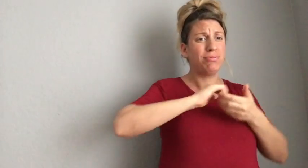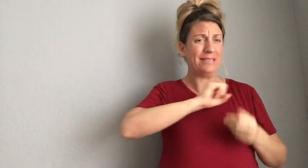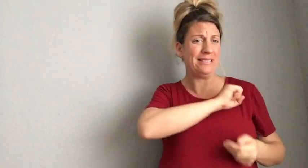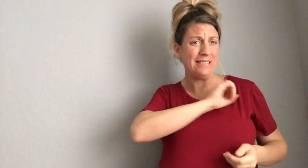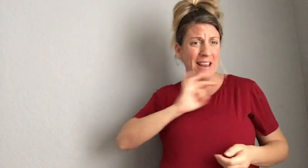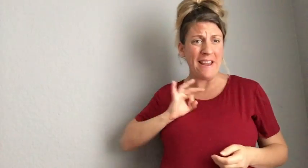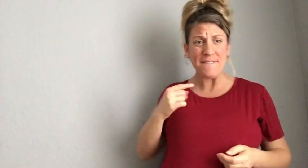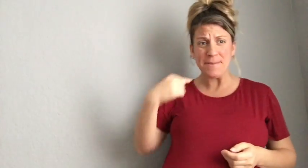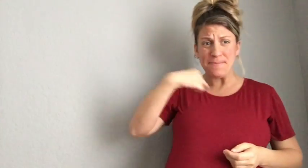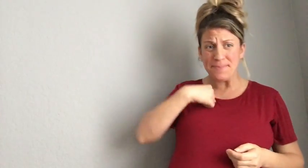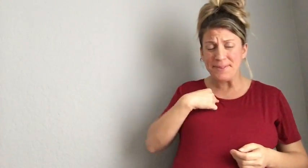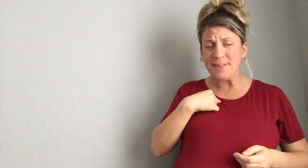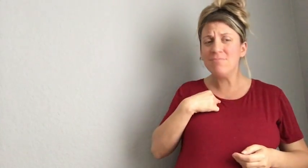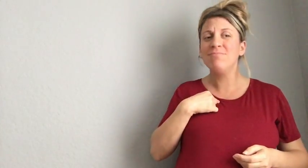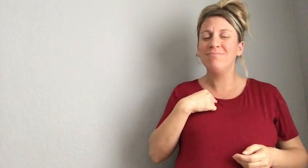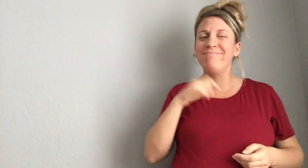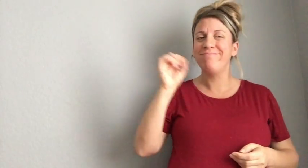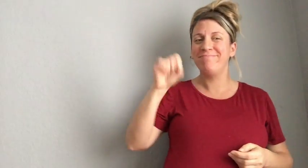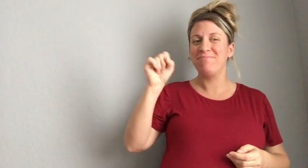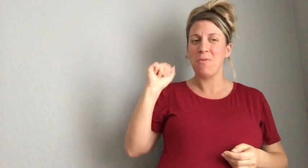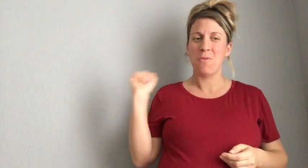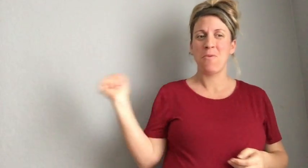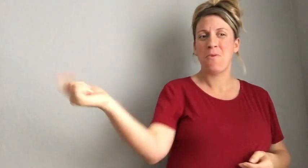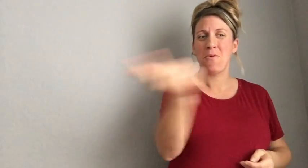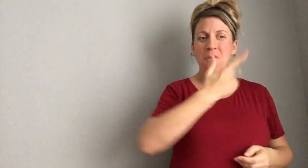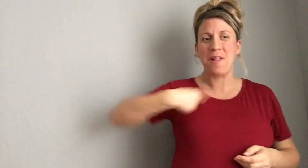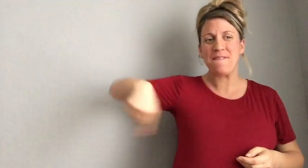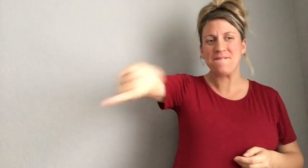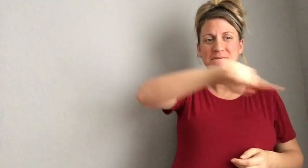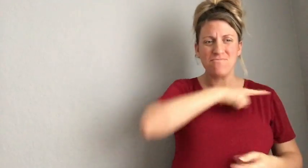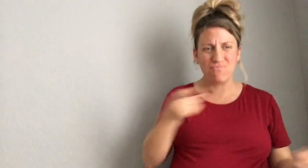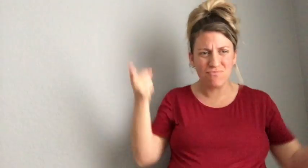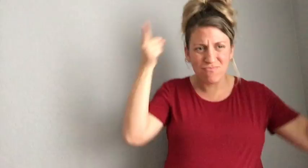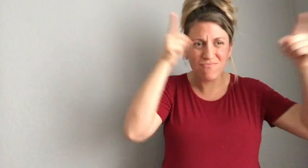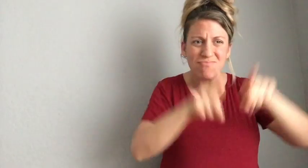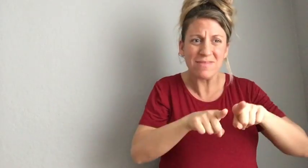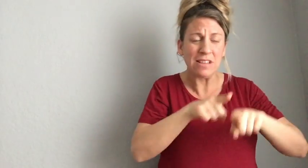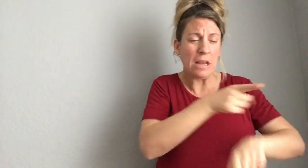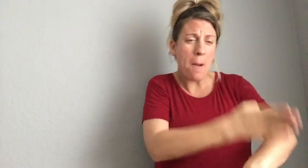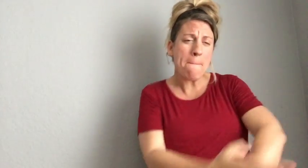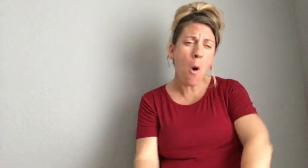They were able to work with staff such as myself and all of